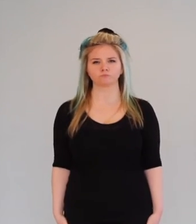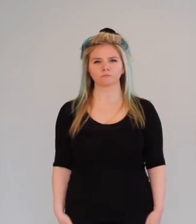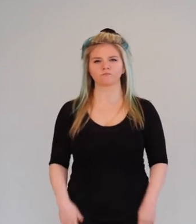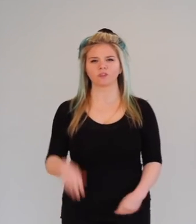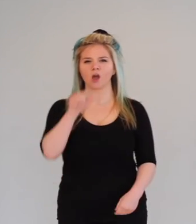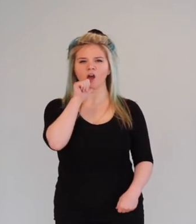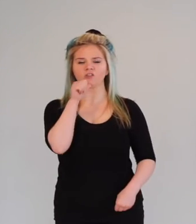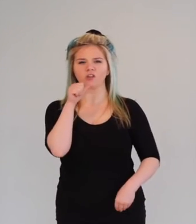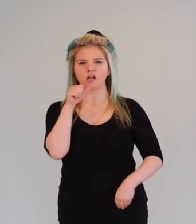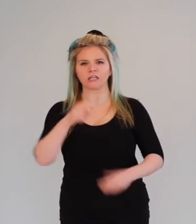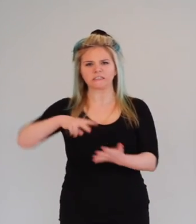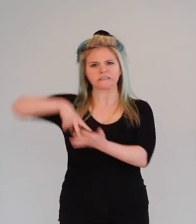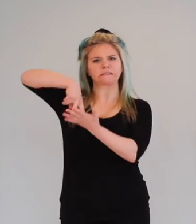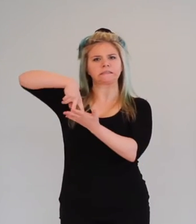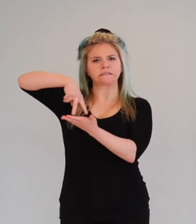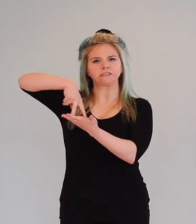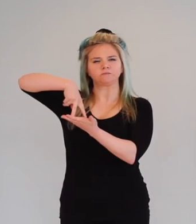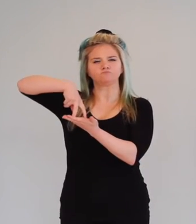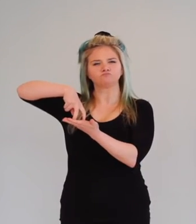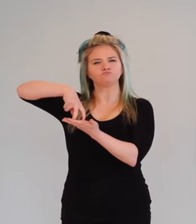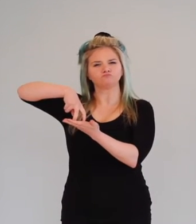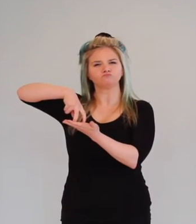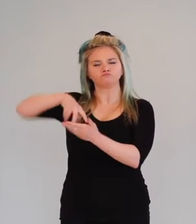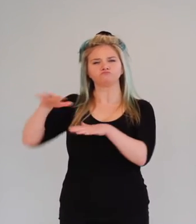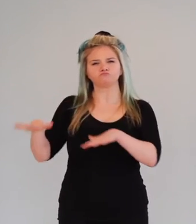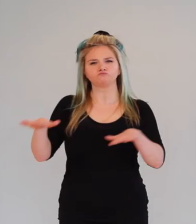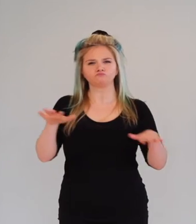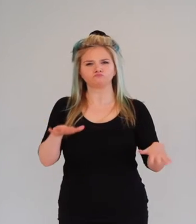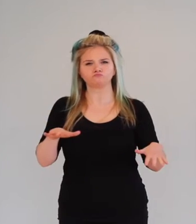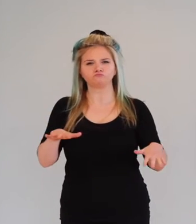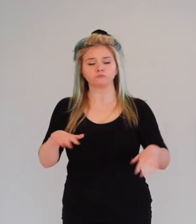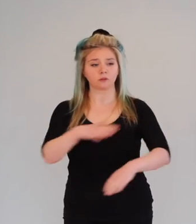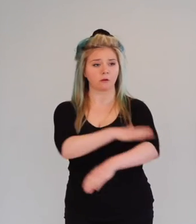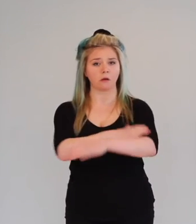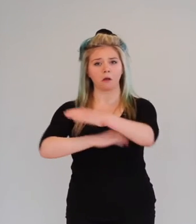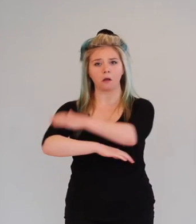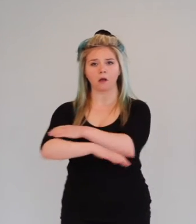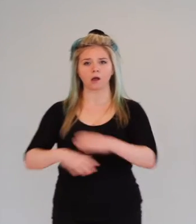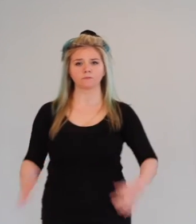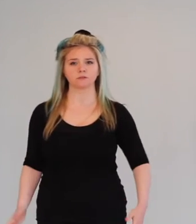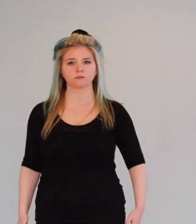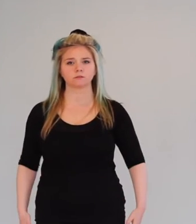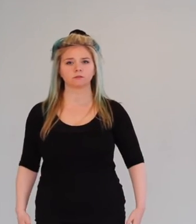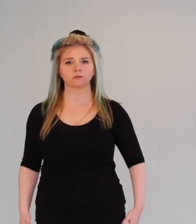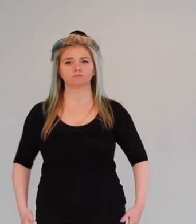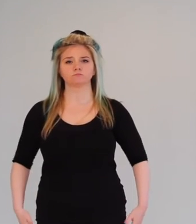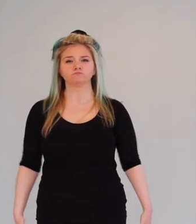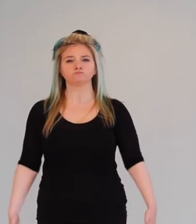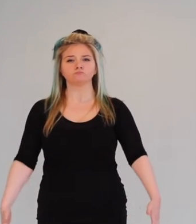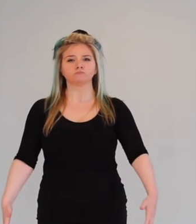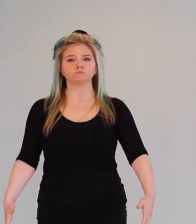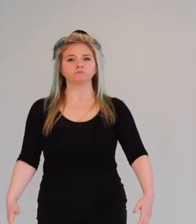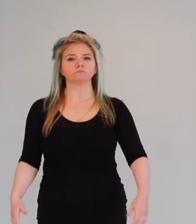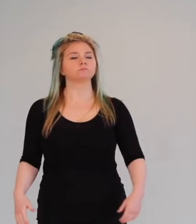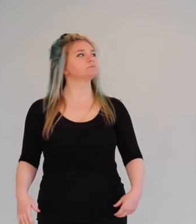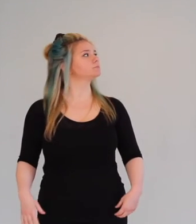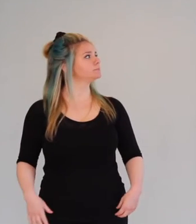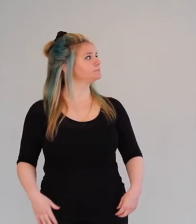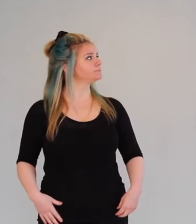if you're standing and we're going to lift the arms with those inhales. So three quick breaths in inhale, inhale, inhale,